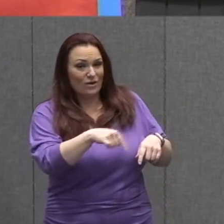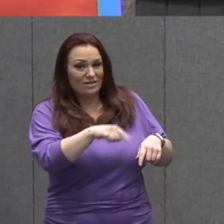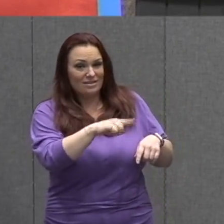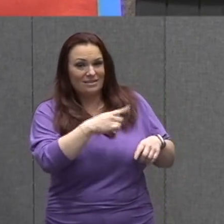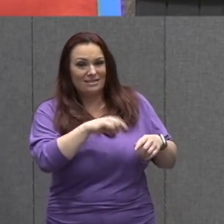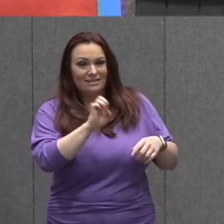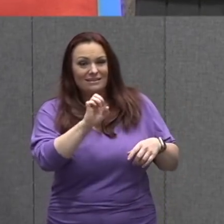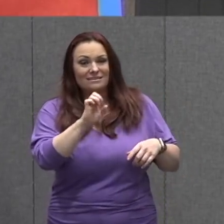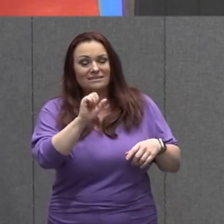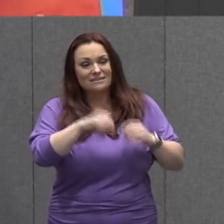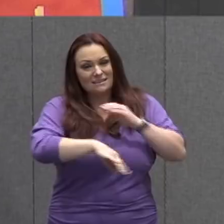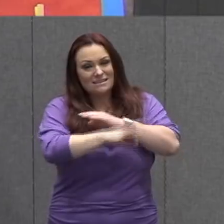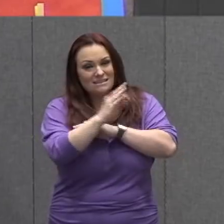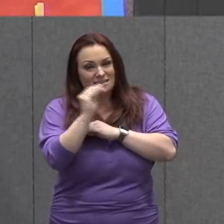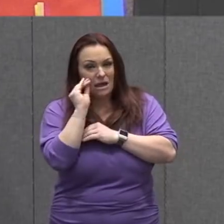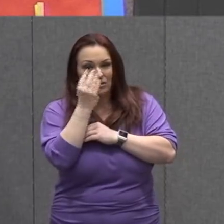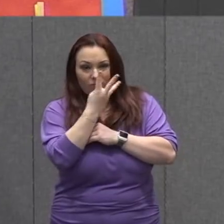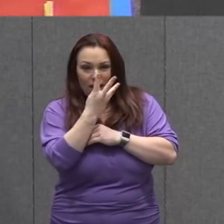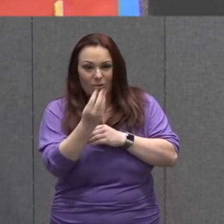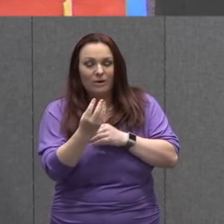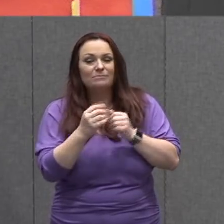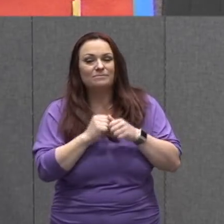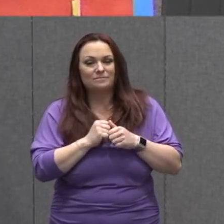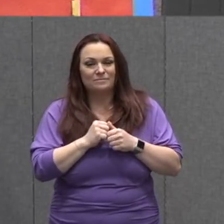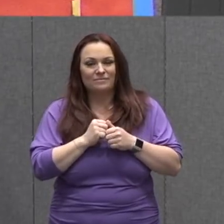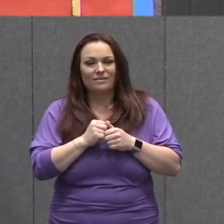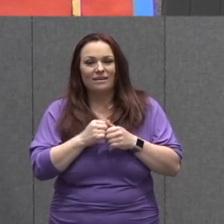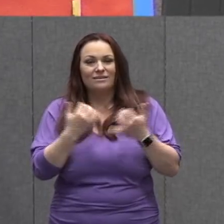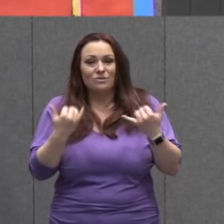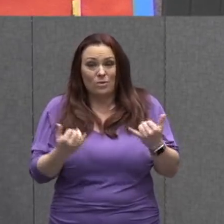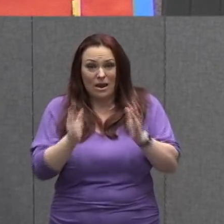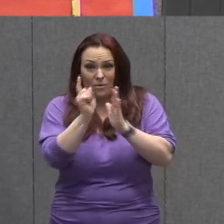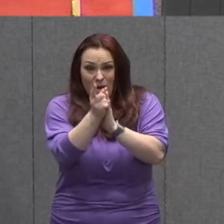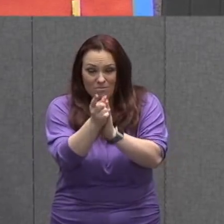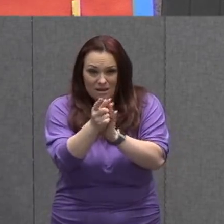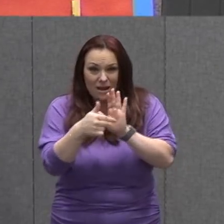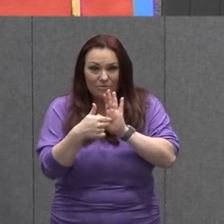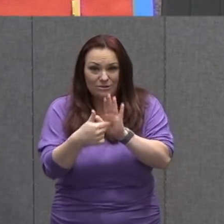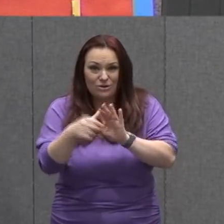Now, here in a minute I'm gonna show you a science experiment you can do at home.